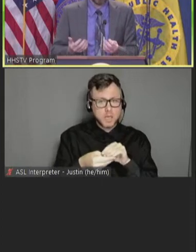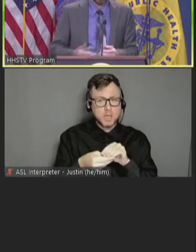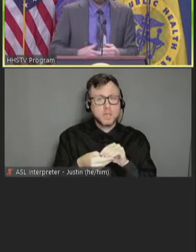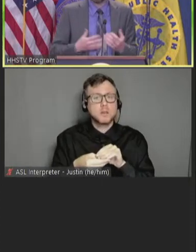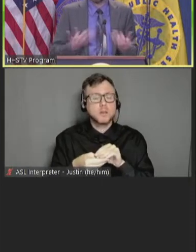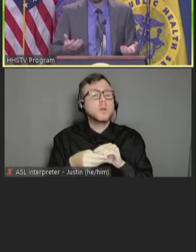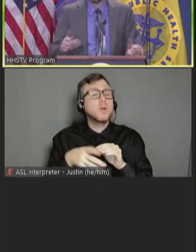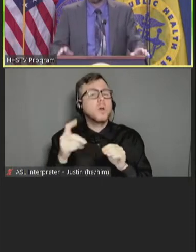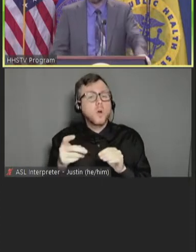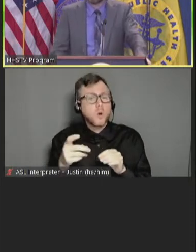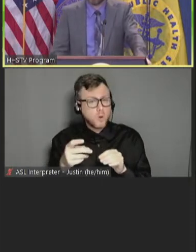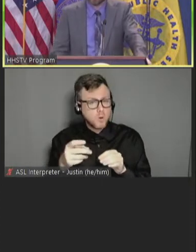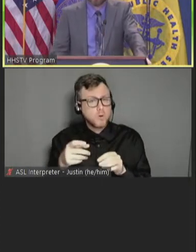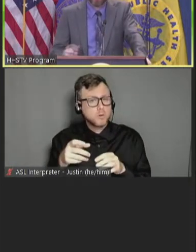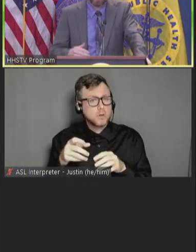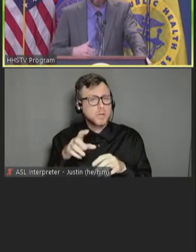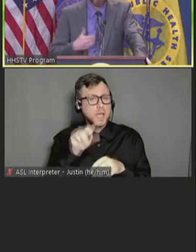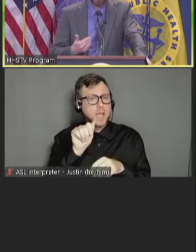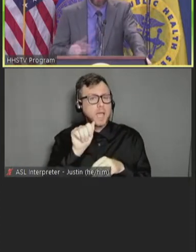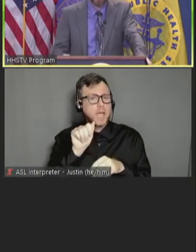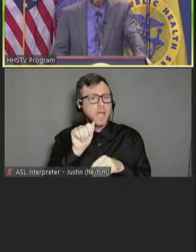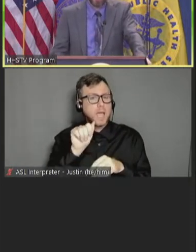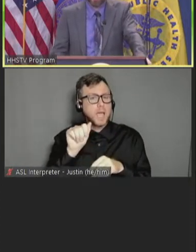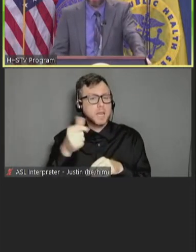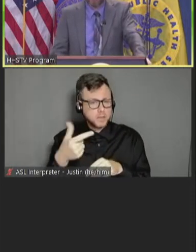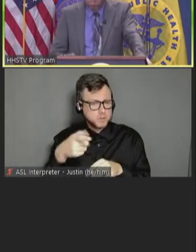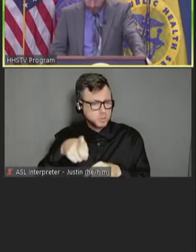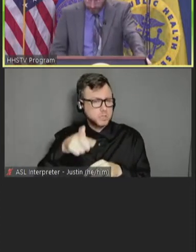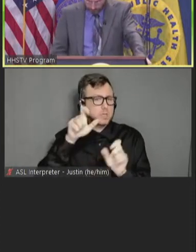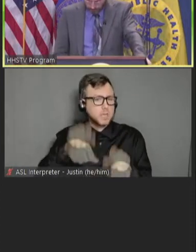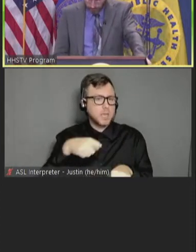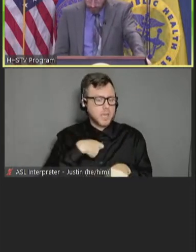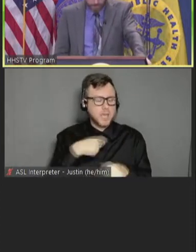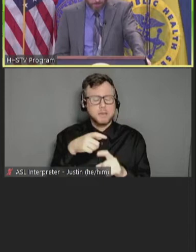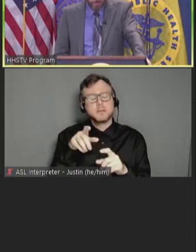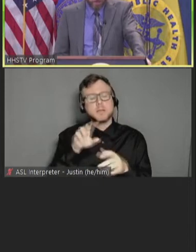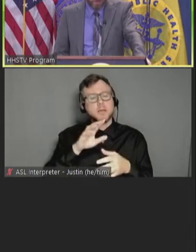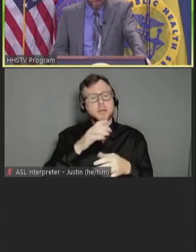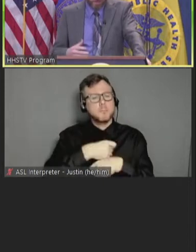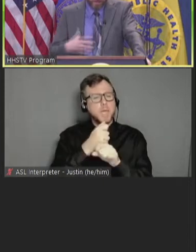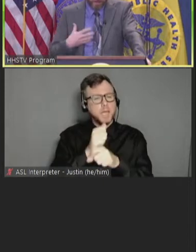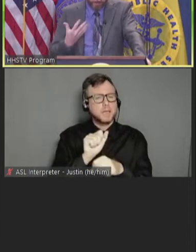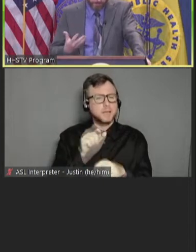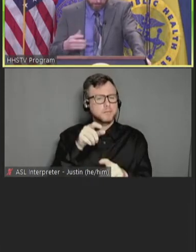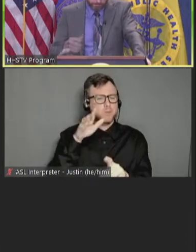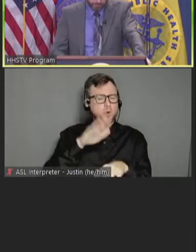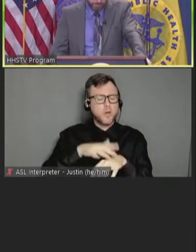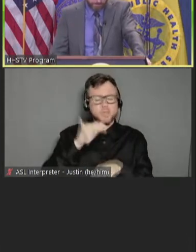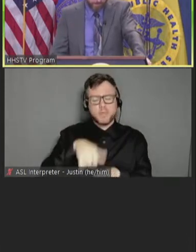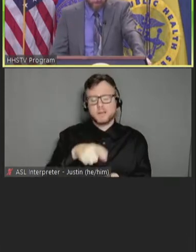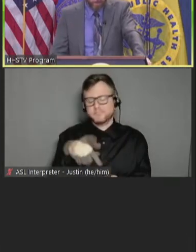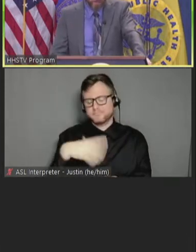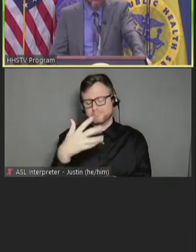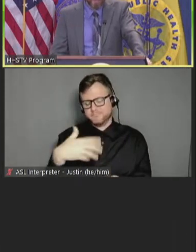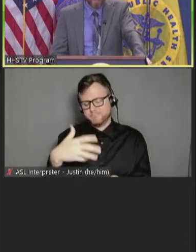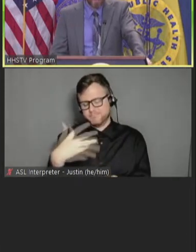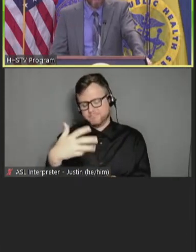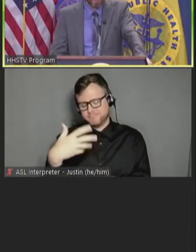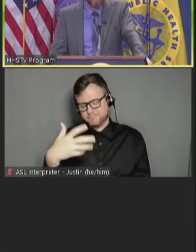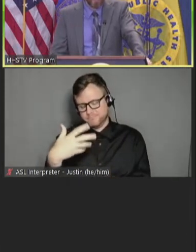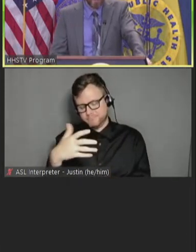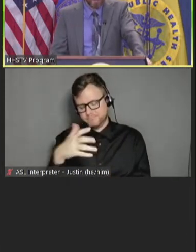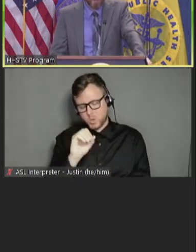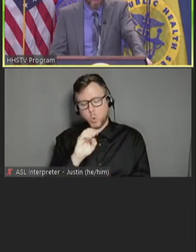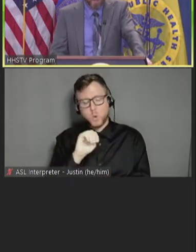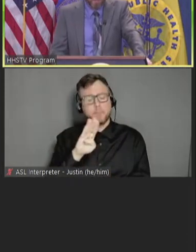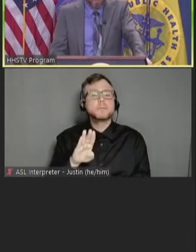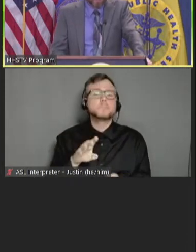or you can engineer them so that they express the antigen agnostic or on that OMB. So,